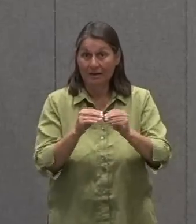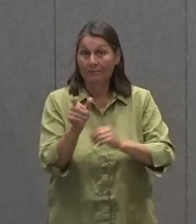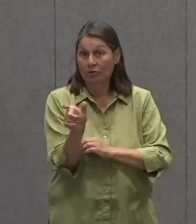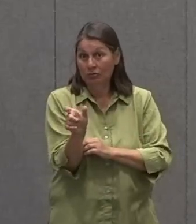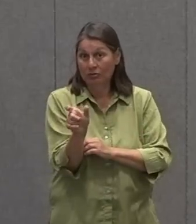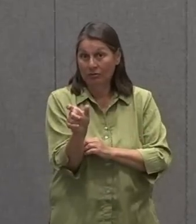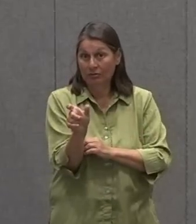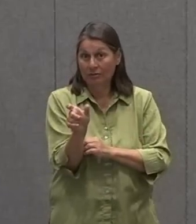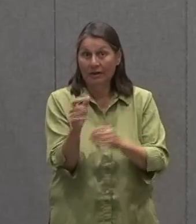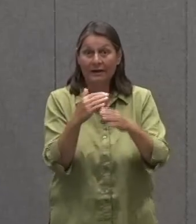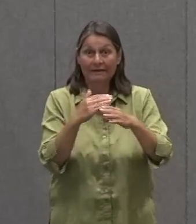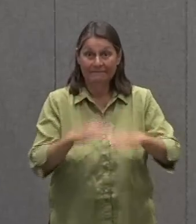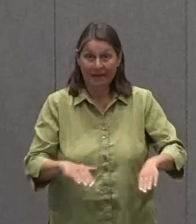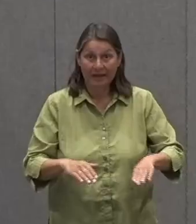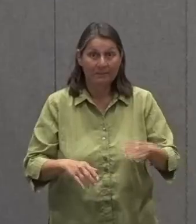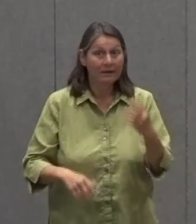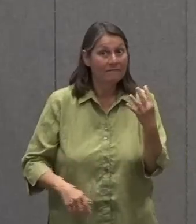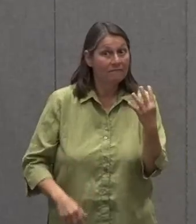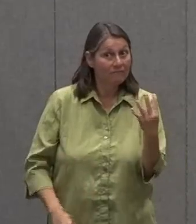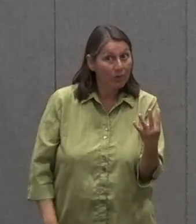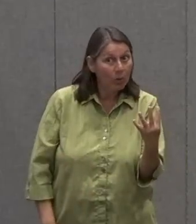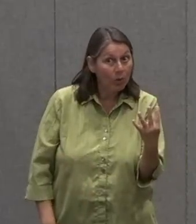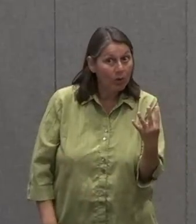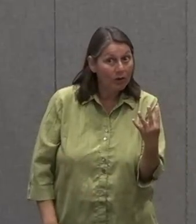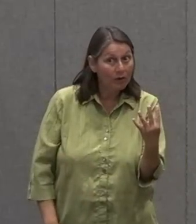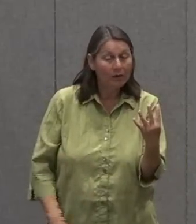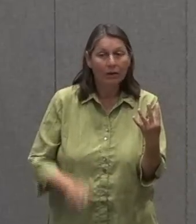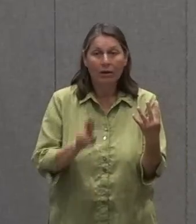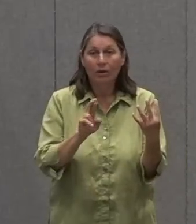the number by four? What would the remainder be?